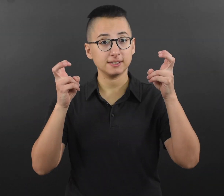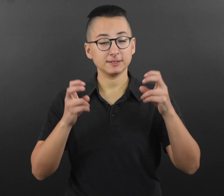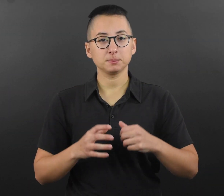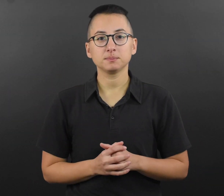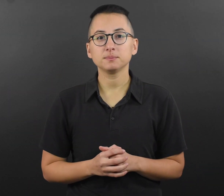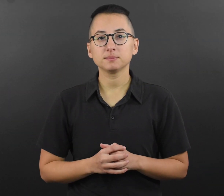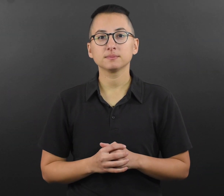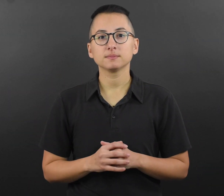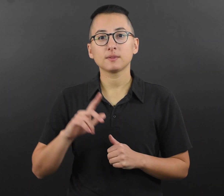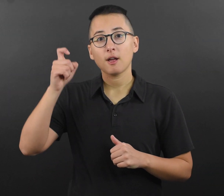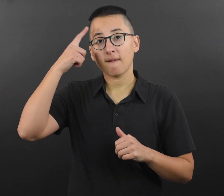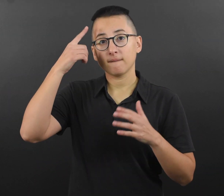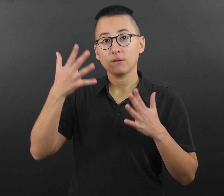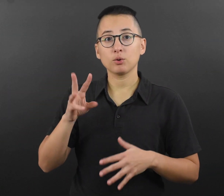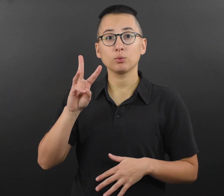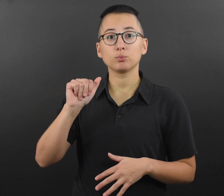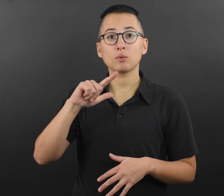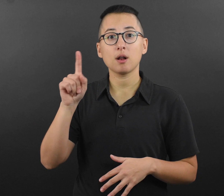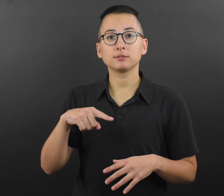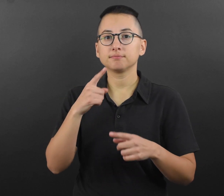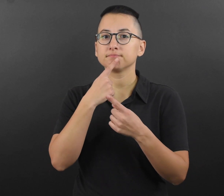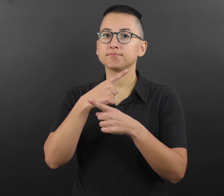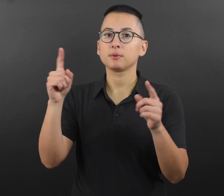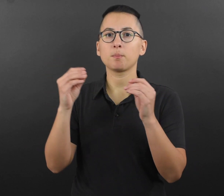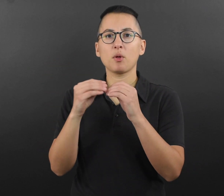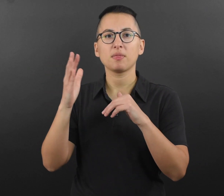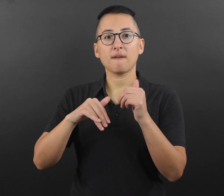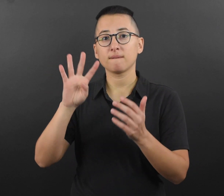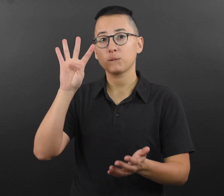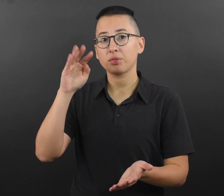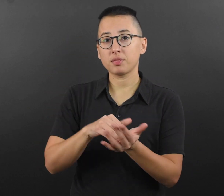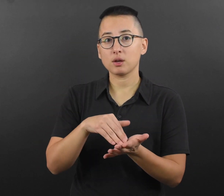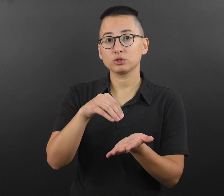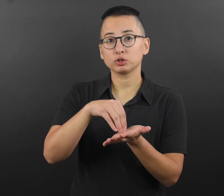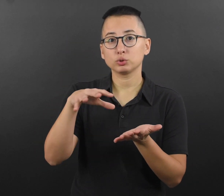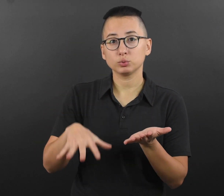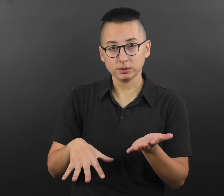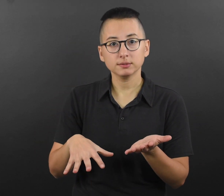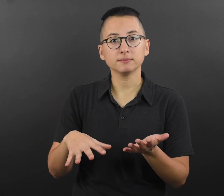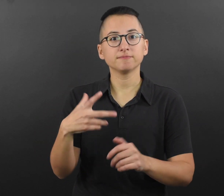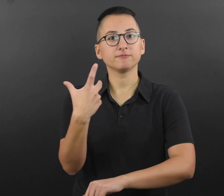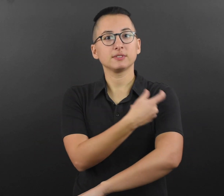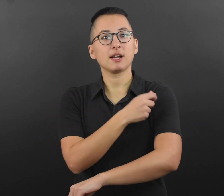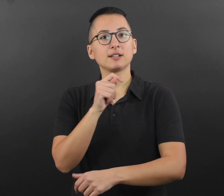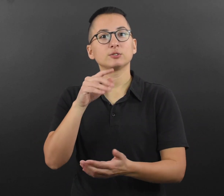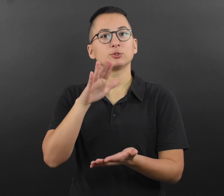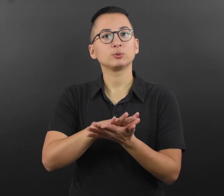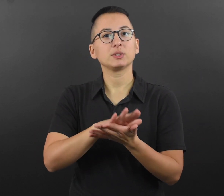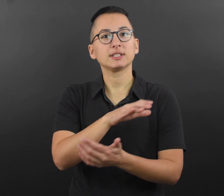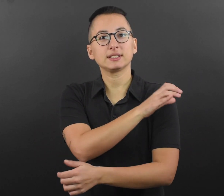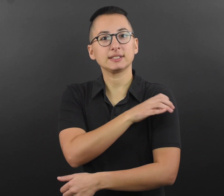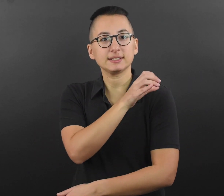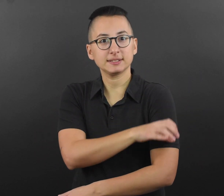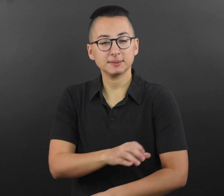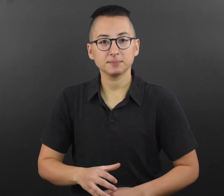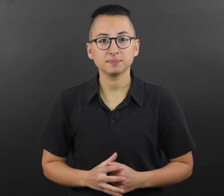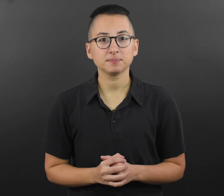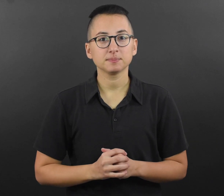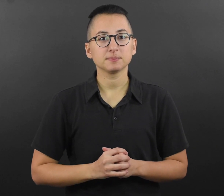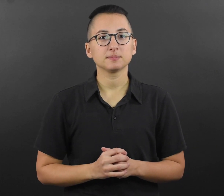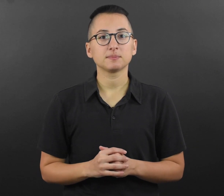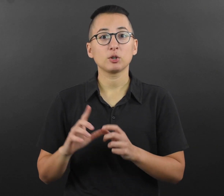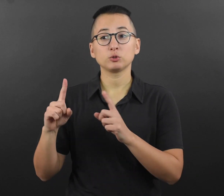Governor Walz Announces More Than 4,000 Students Vaccinated at School Clinics